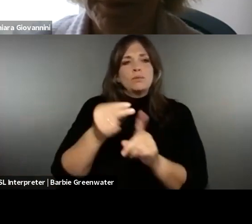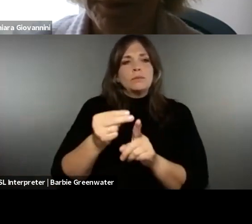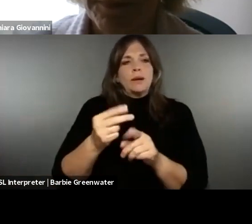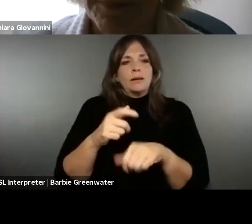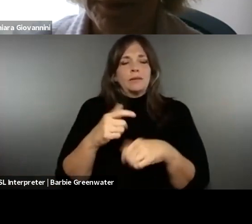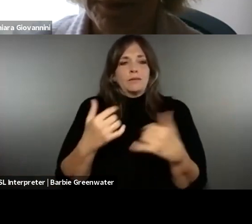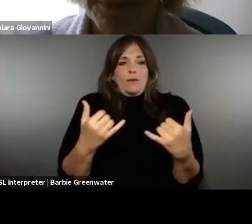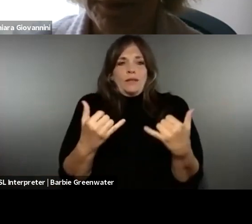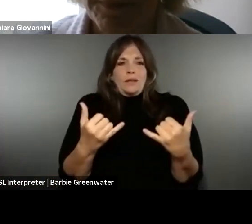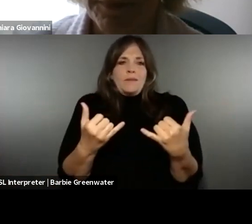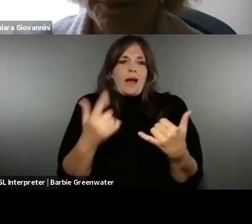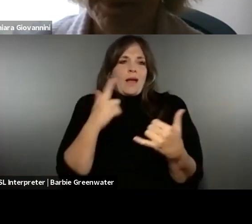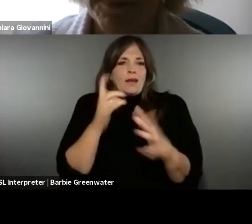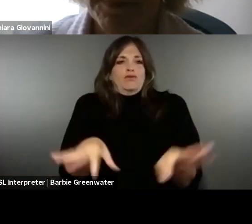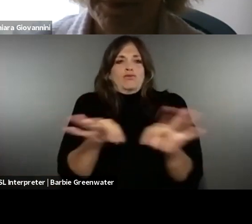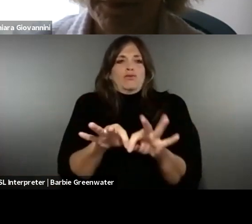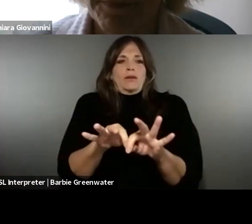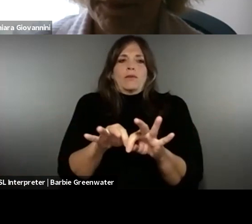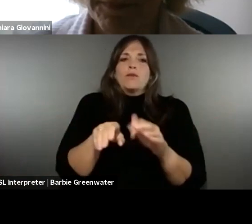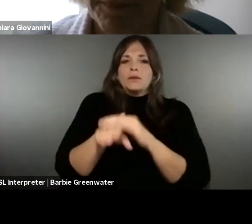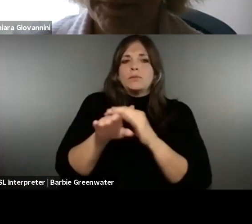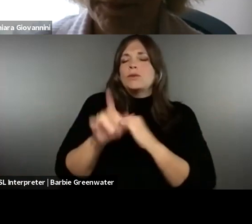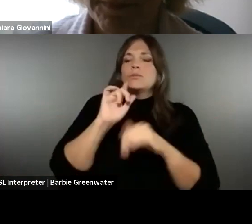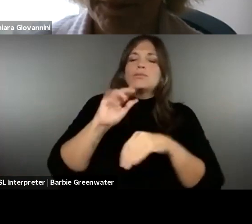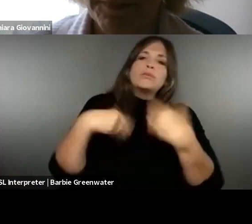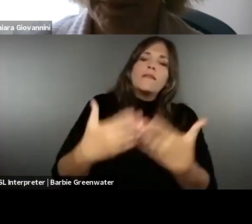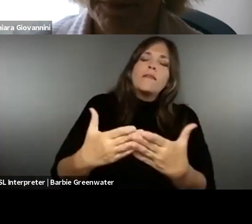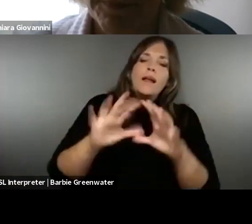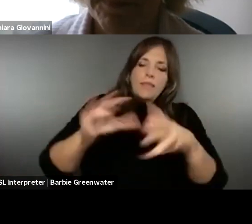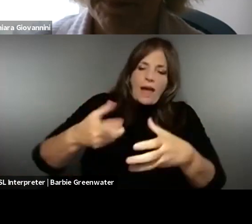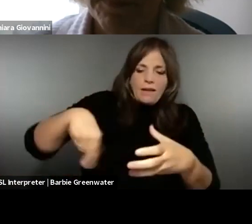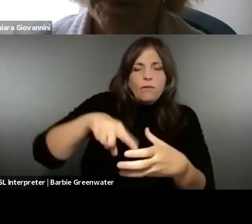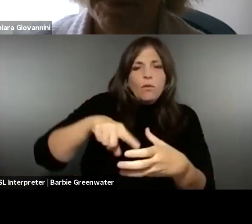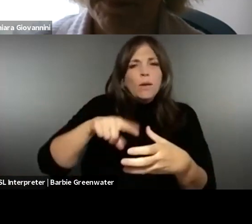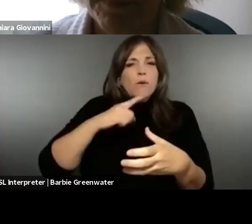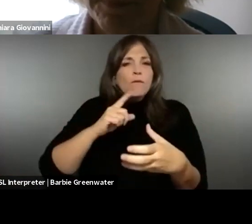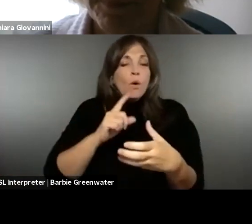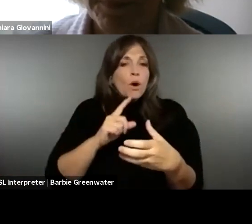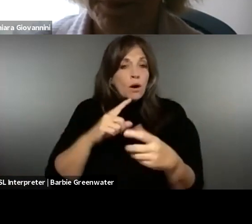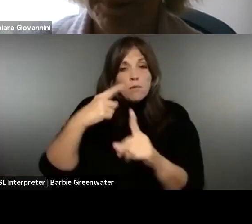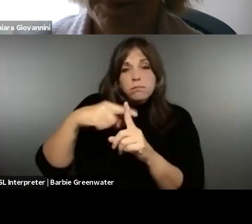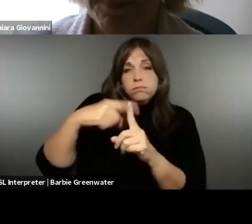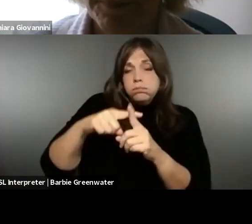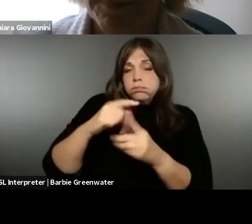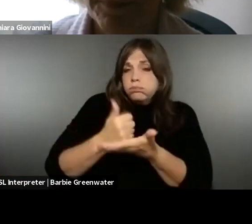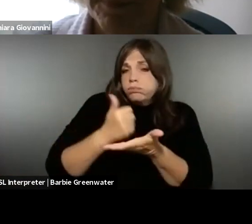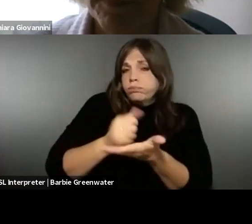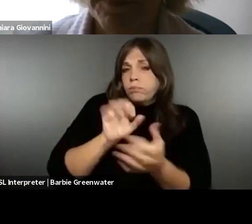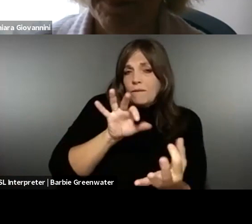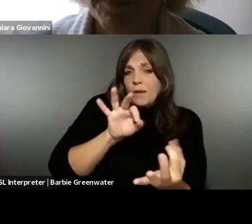think indeed especially in the area of accessibility very critical to provide that Forum, let's call it,